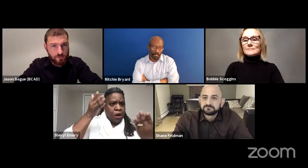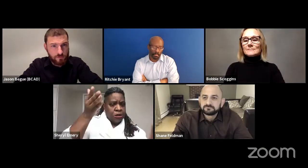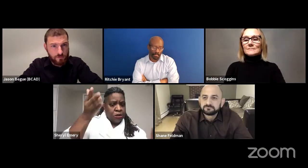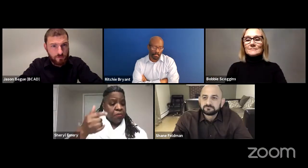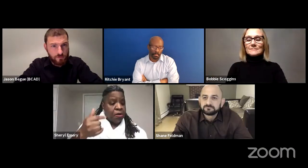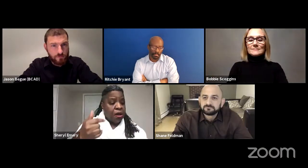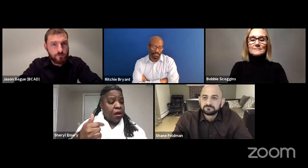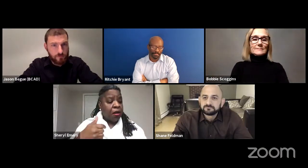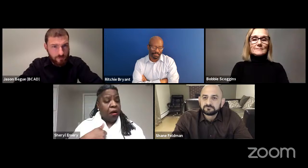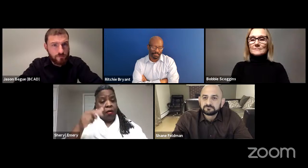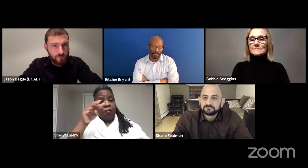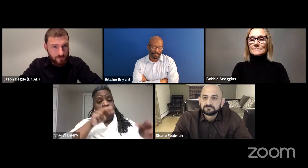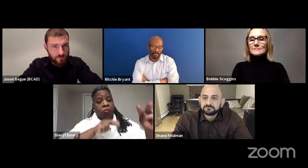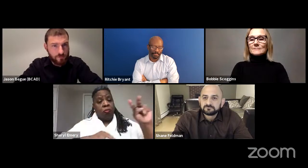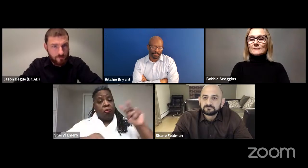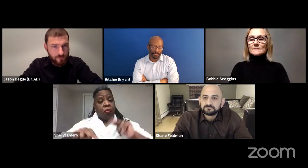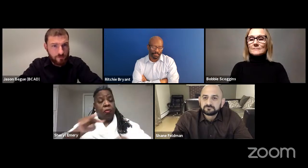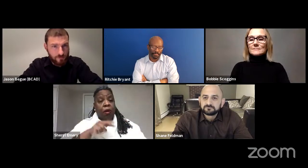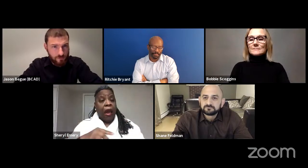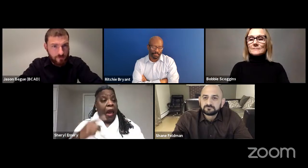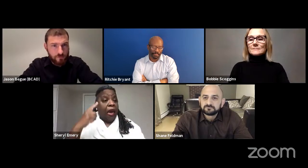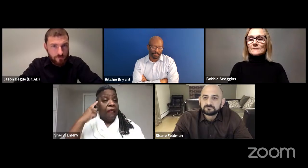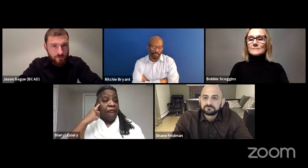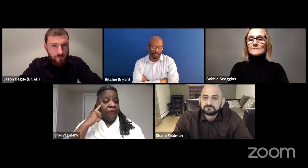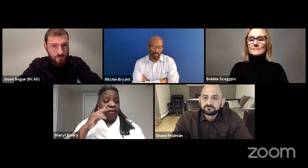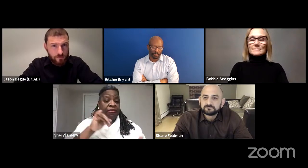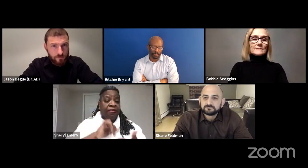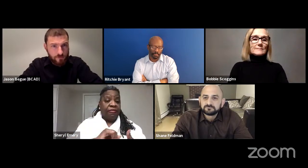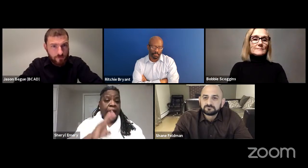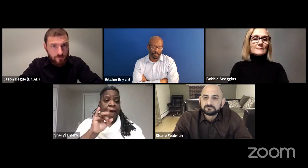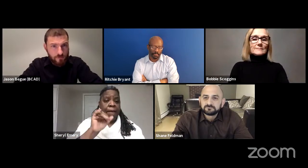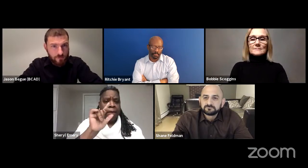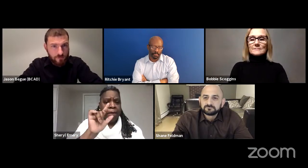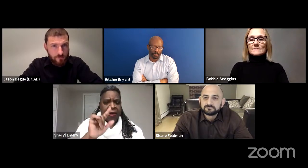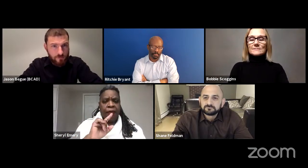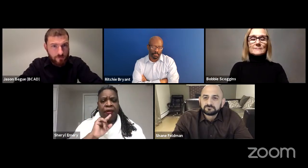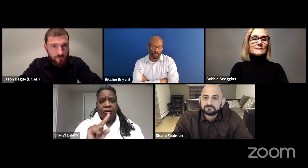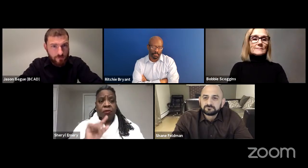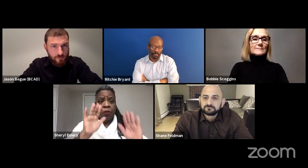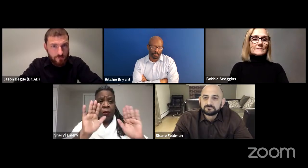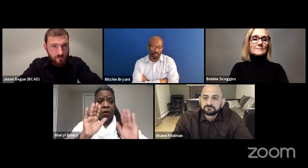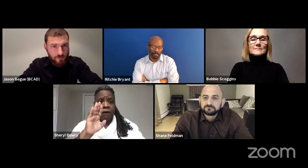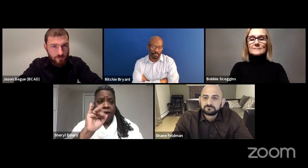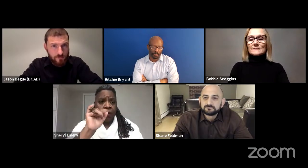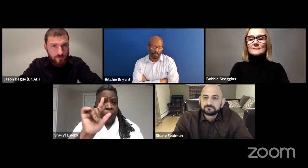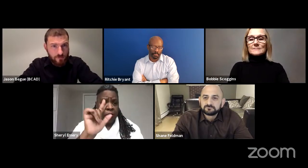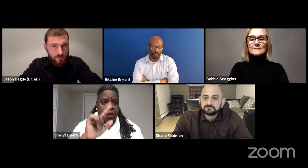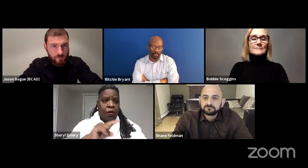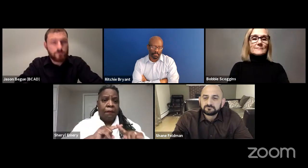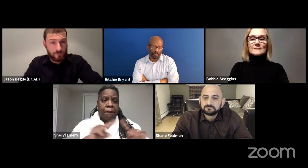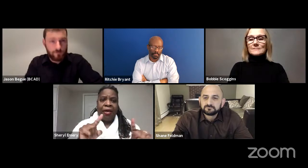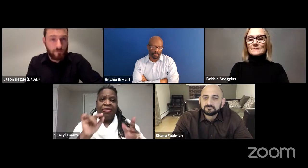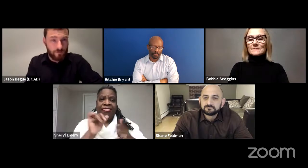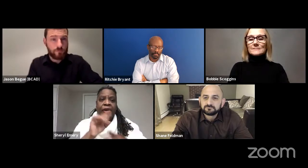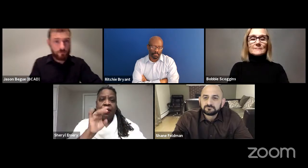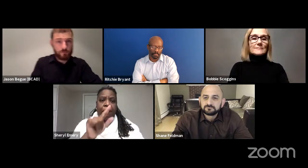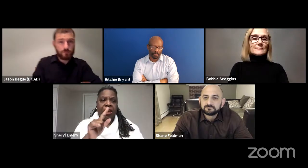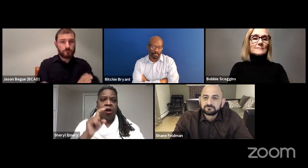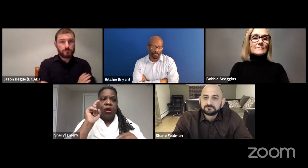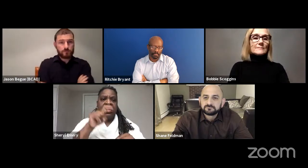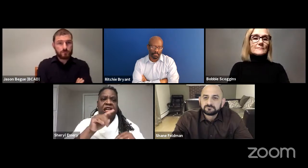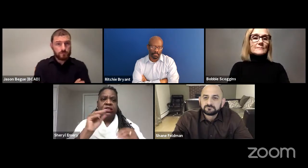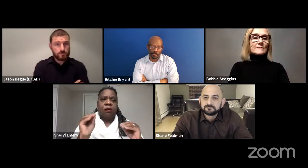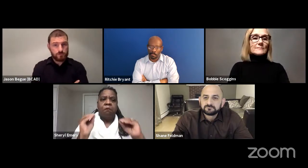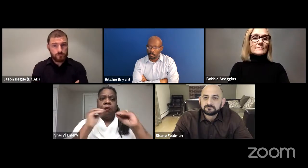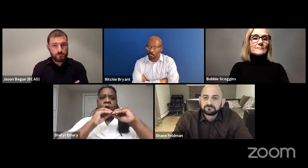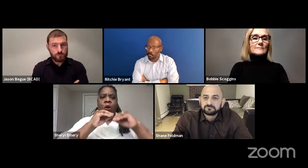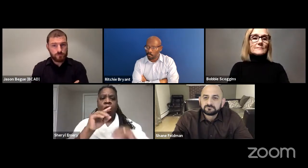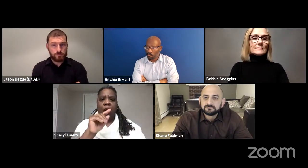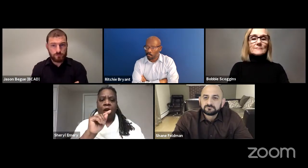1064, the former bill that was proposed. I think that it was a strong bill. I think it